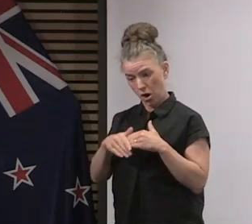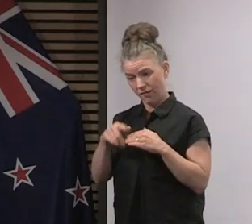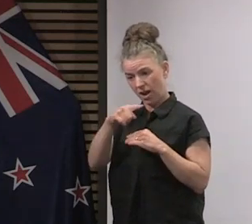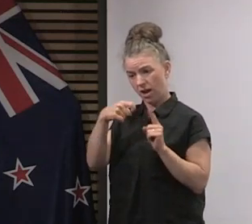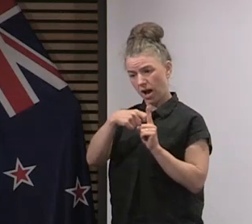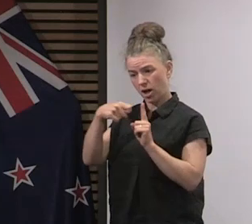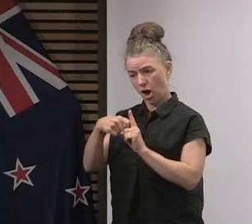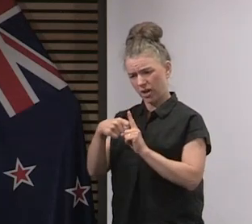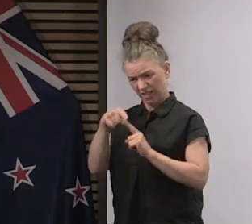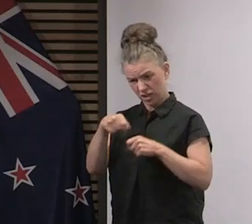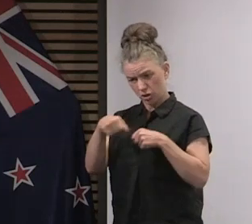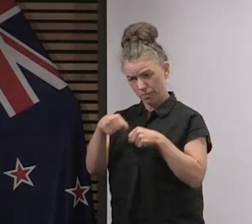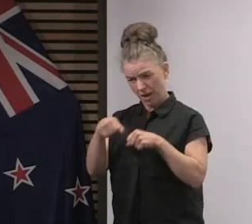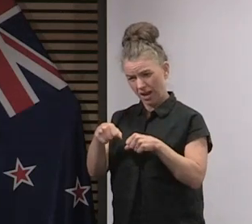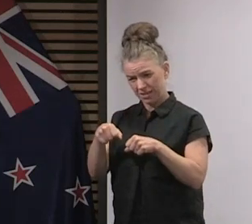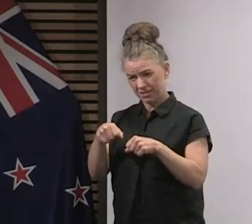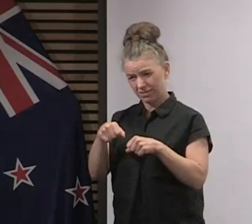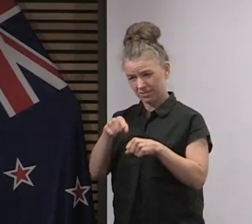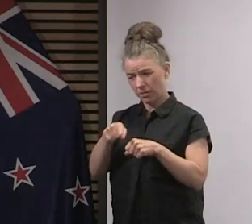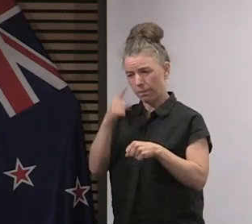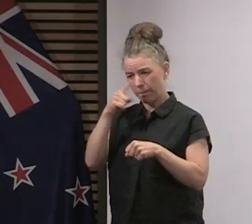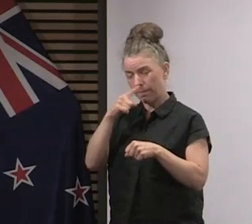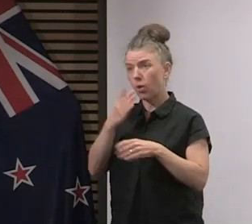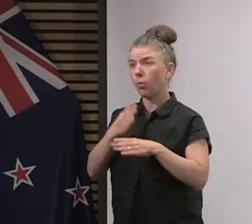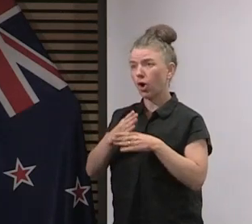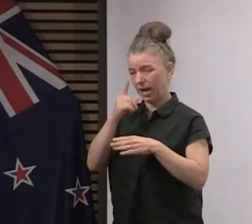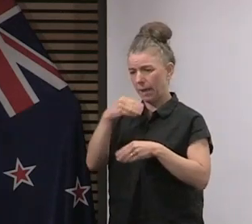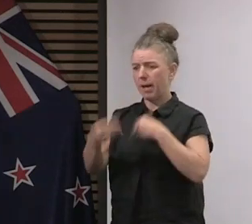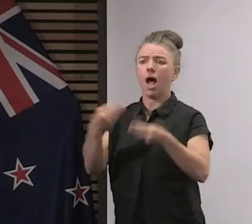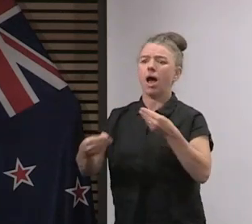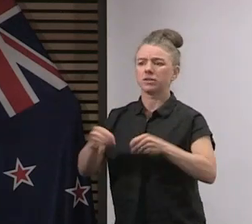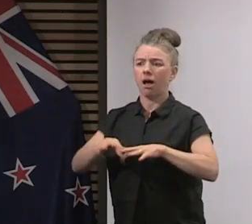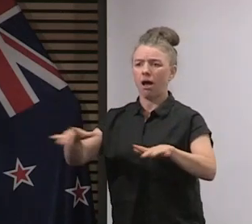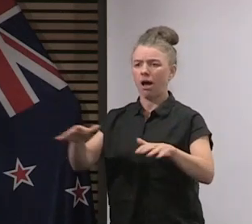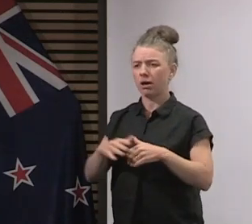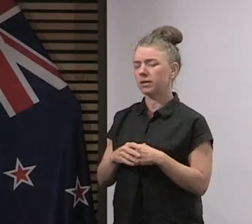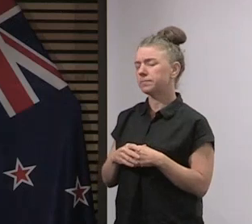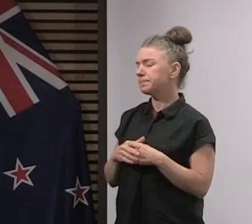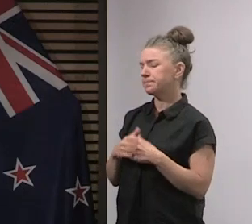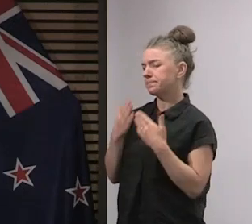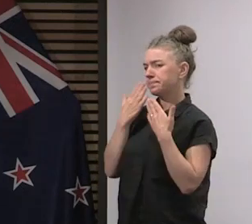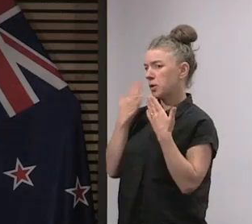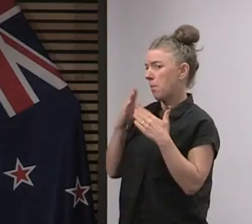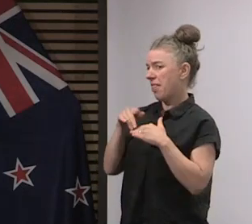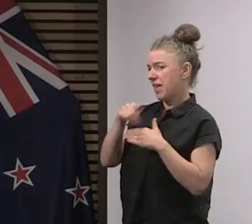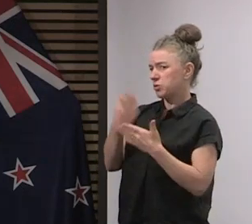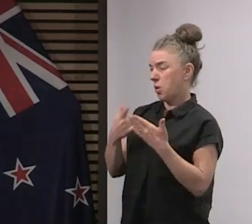So that hasn't come across your desk, so to speak, given that it is a supermarket worker who would have contact